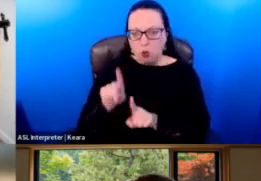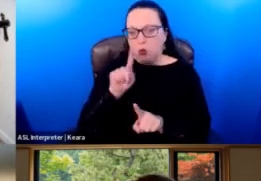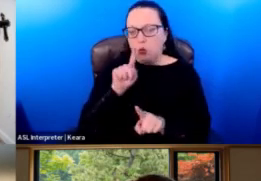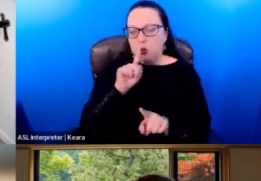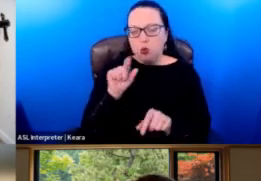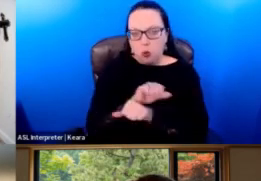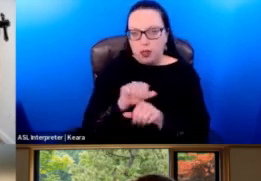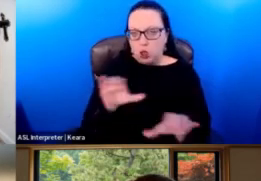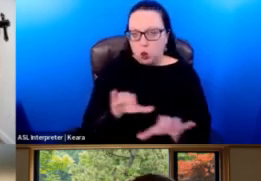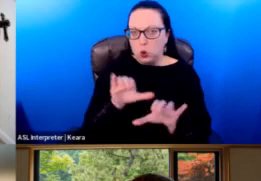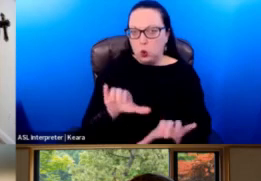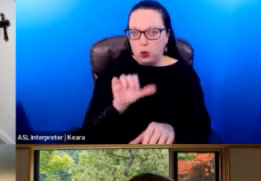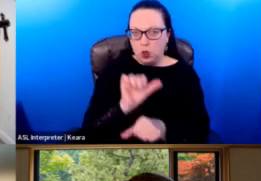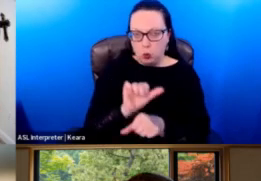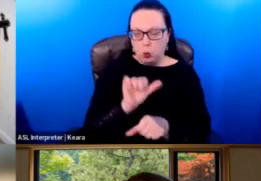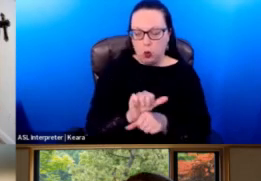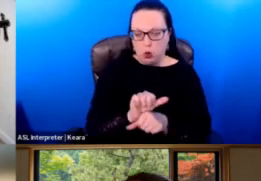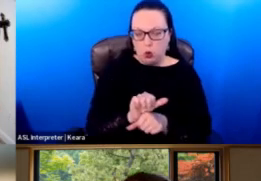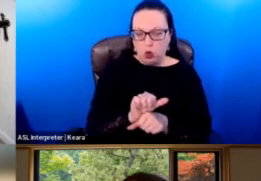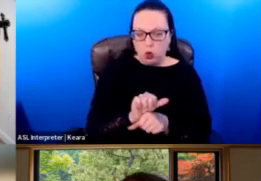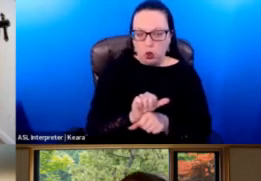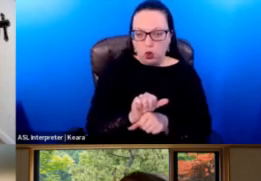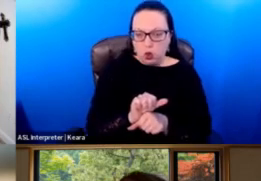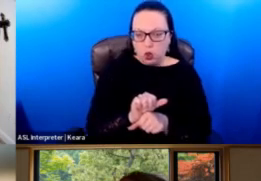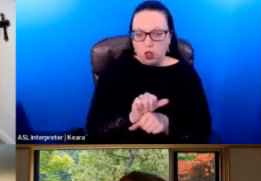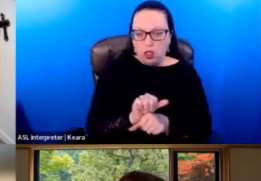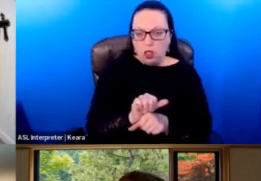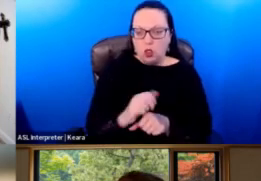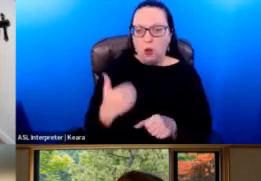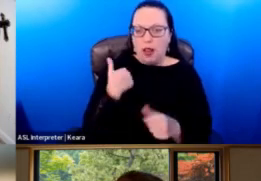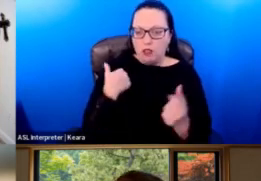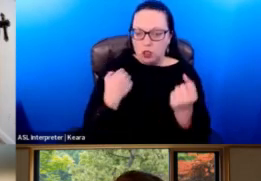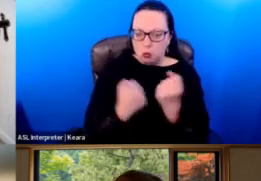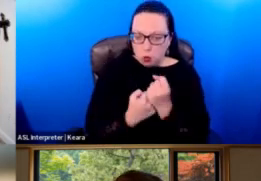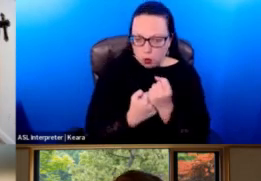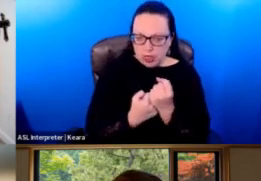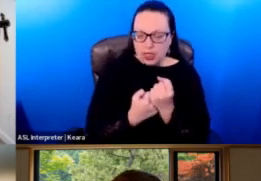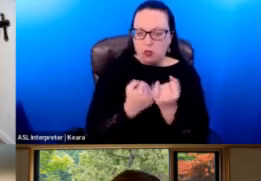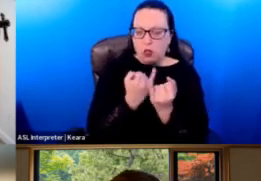take remedies to how supporting individuals of color in the service delivery system and the